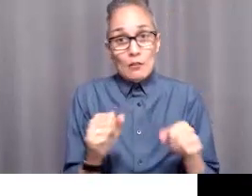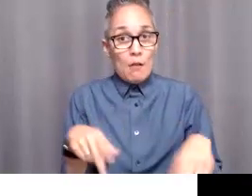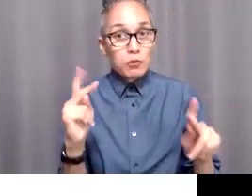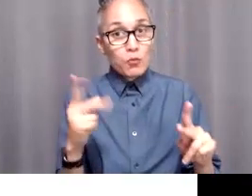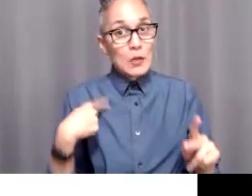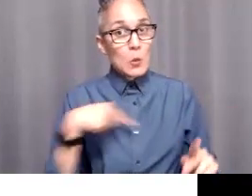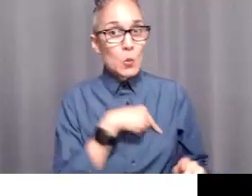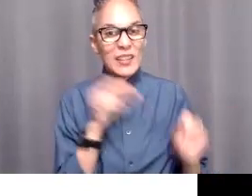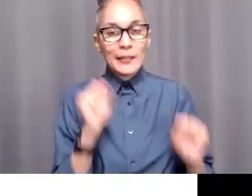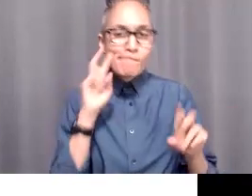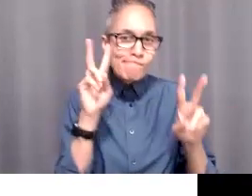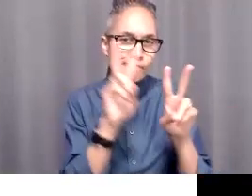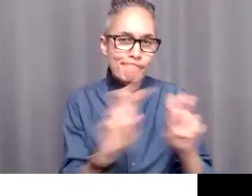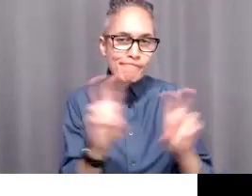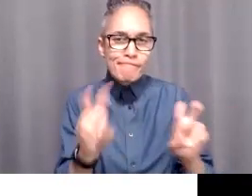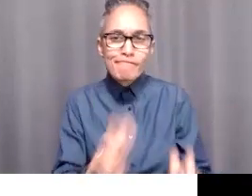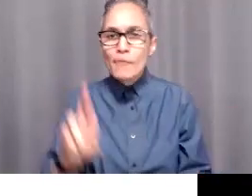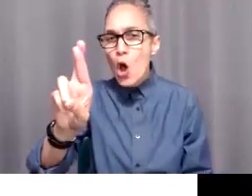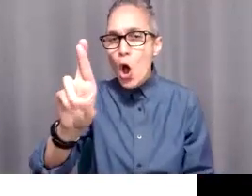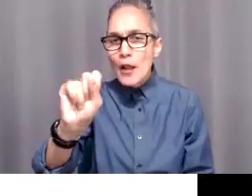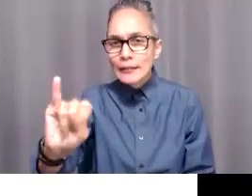examine RSI and really to,